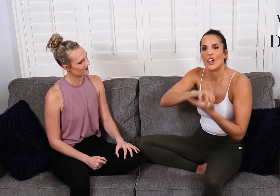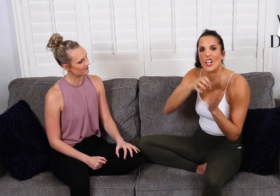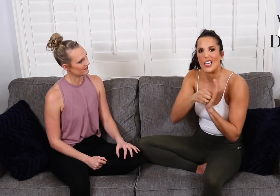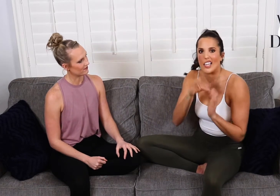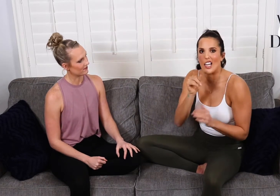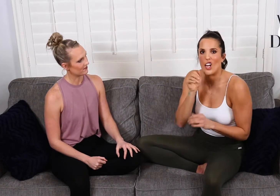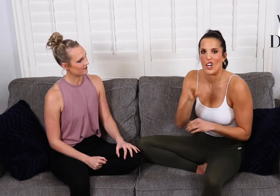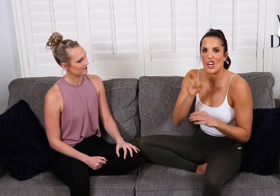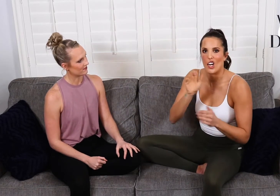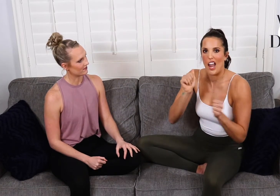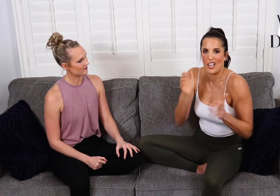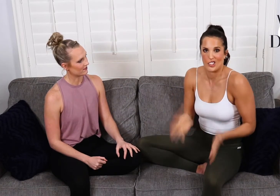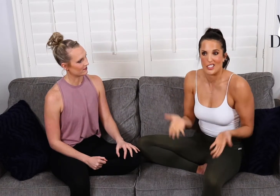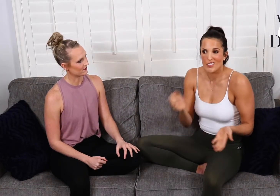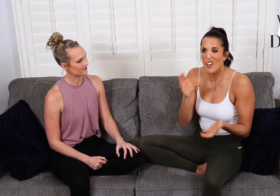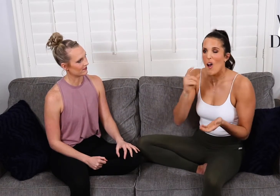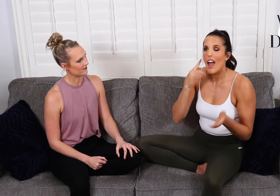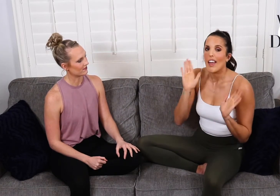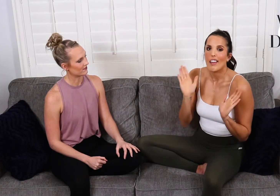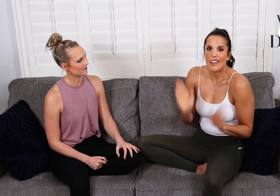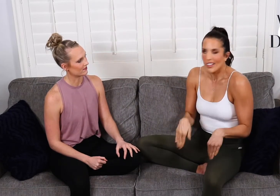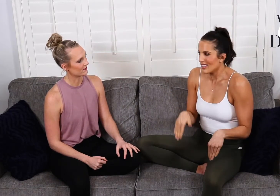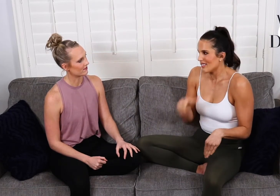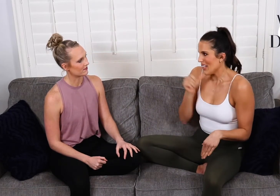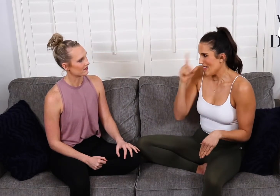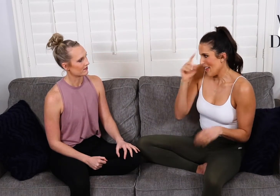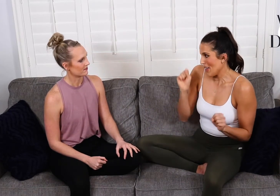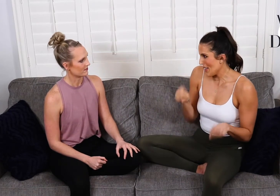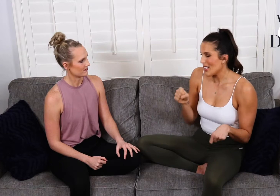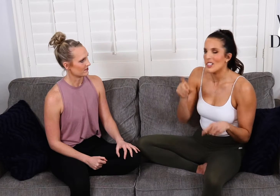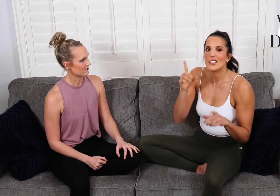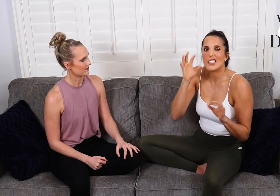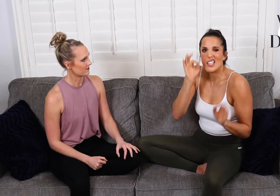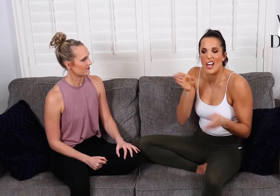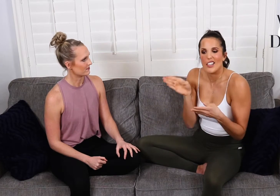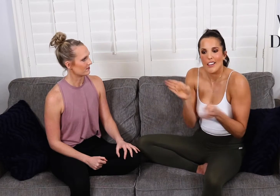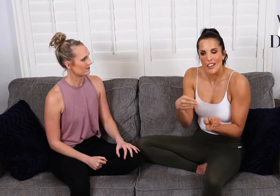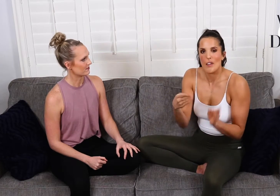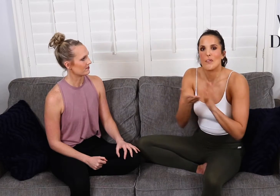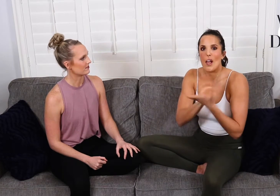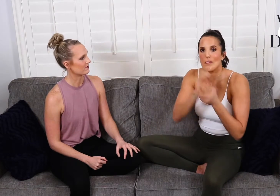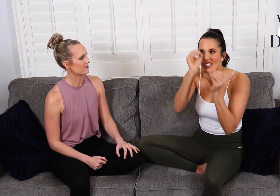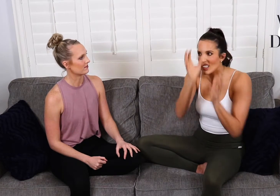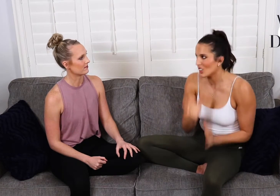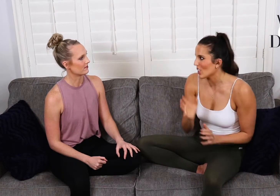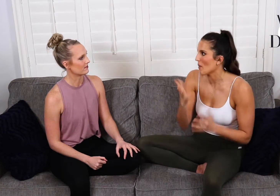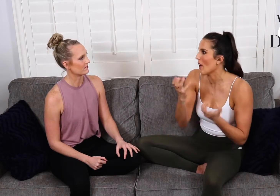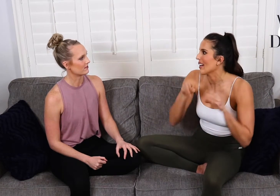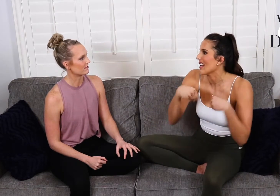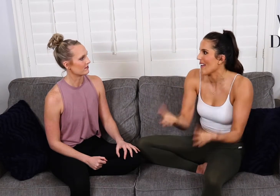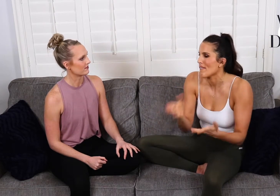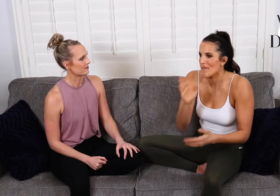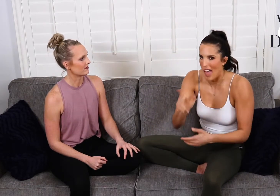have to be like this cookie cutter actor and I just didn't think I could so I decided to shift gears and become a teacher because I wanted